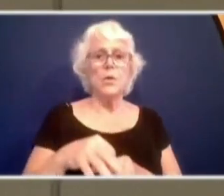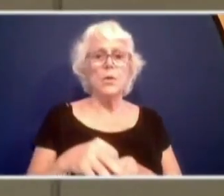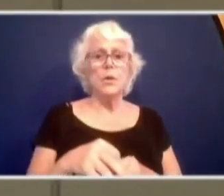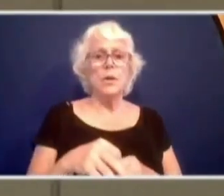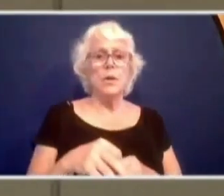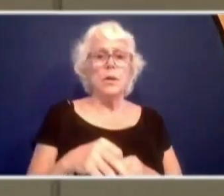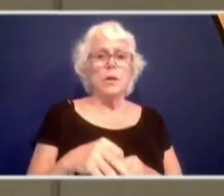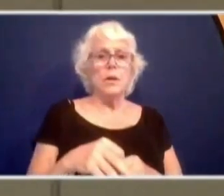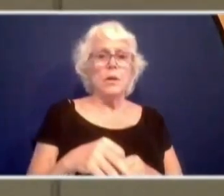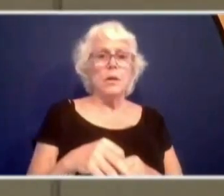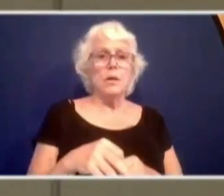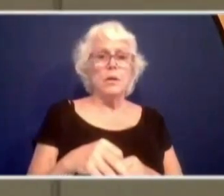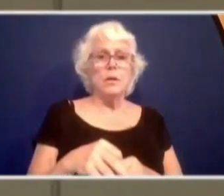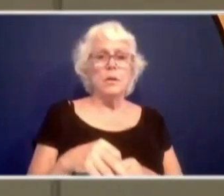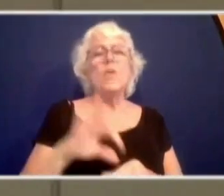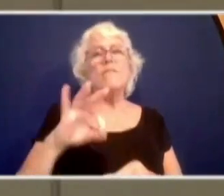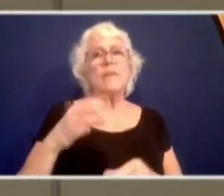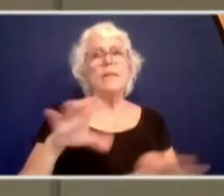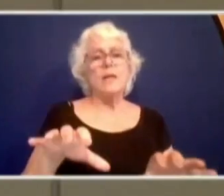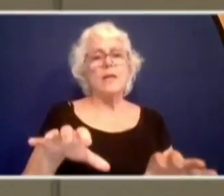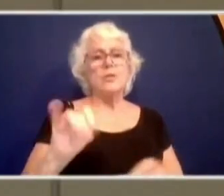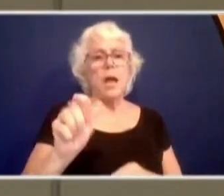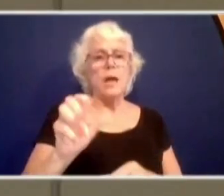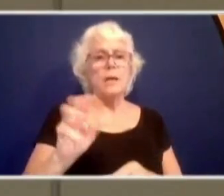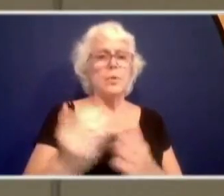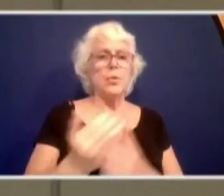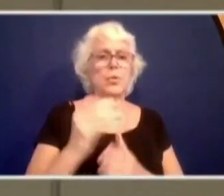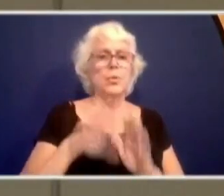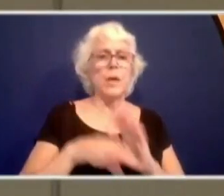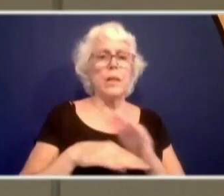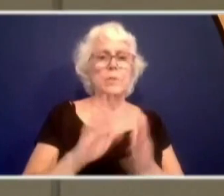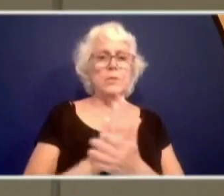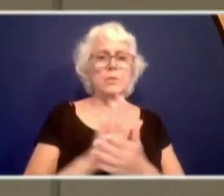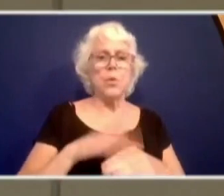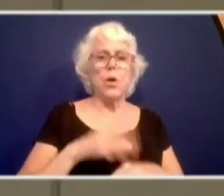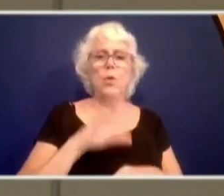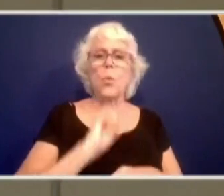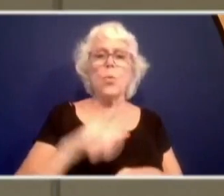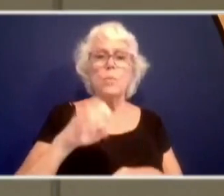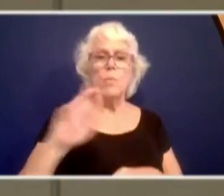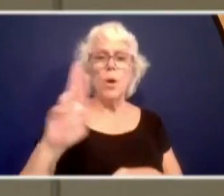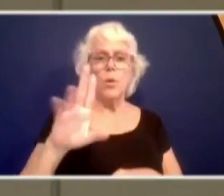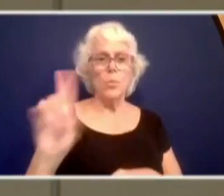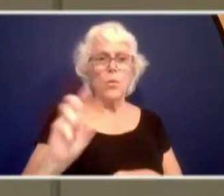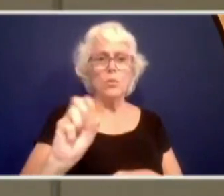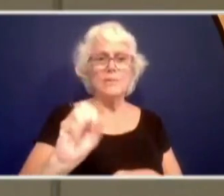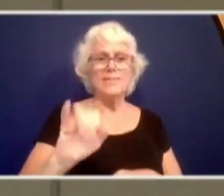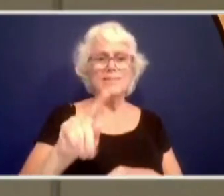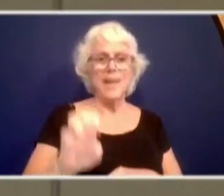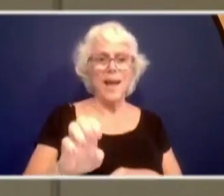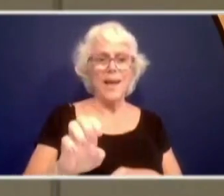5th action item is the new elementary school on Old Park Road site redistricting project. Before the board acts,